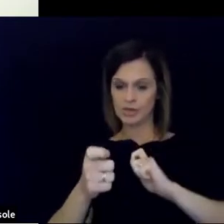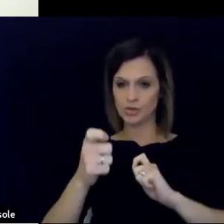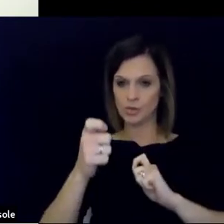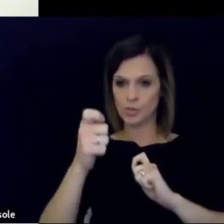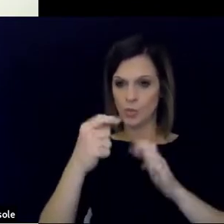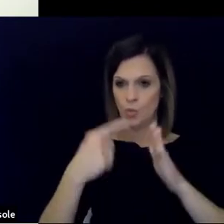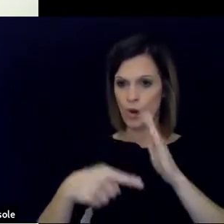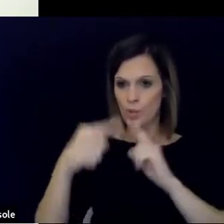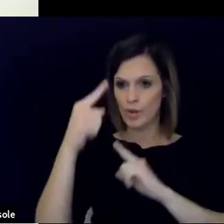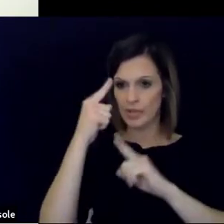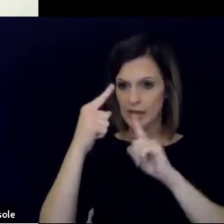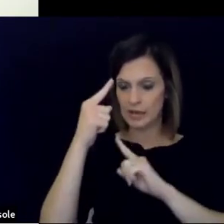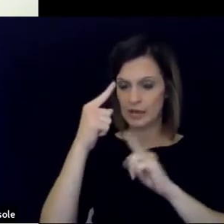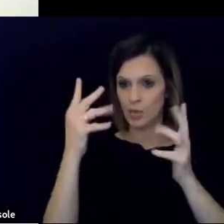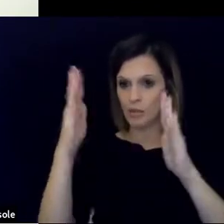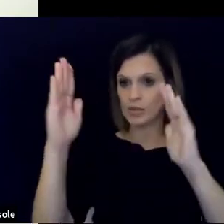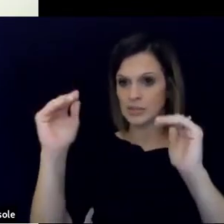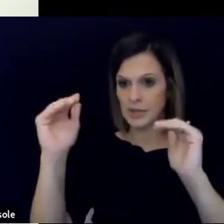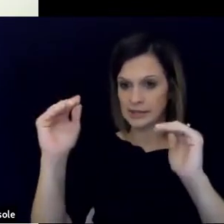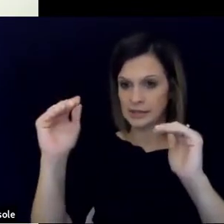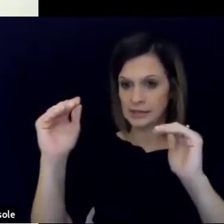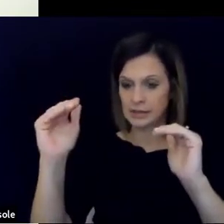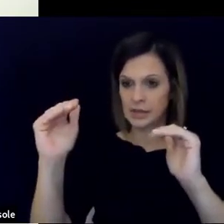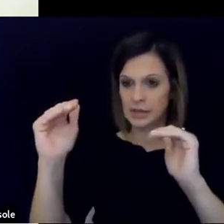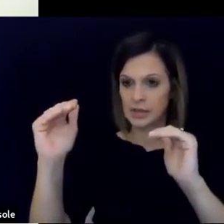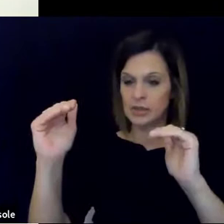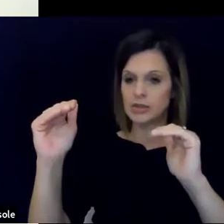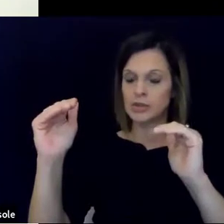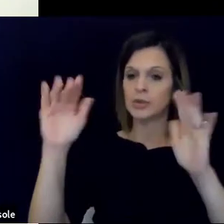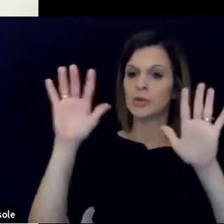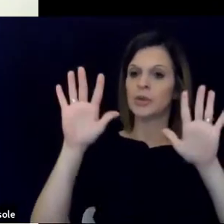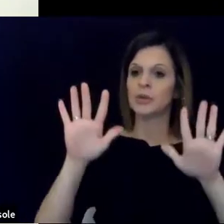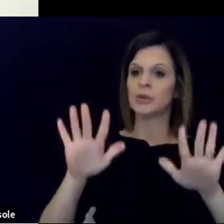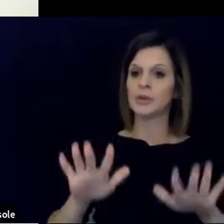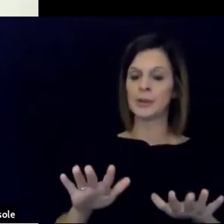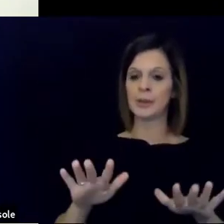to get it back under control? Meditation can be very helpful,